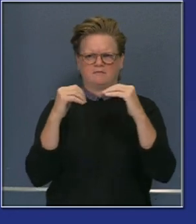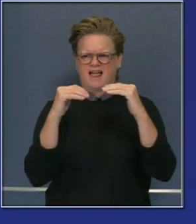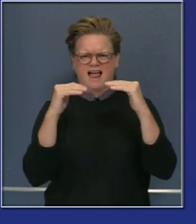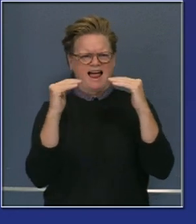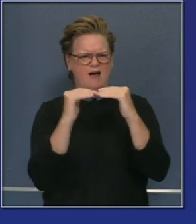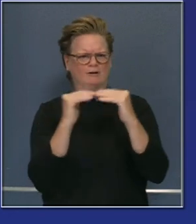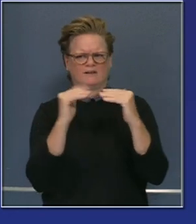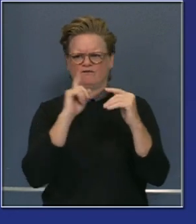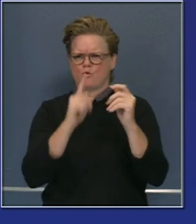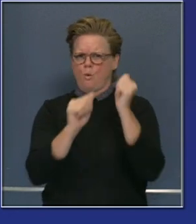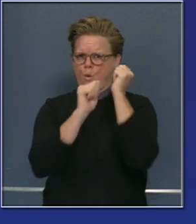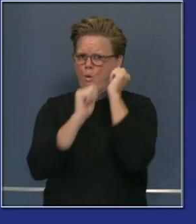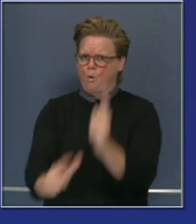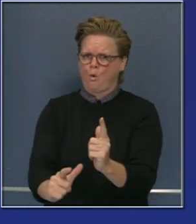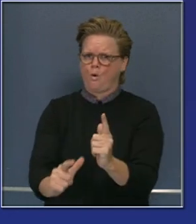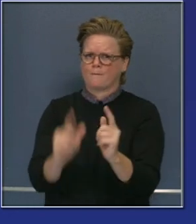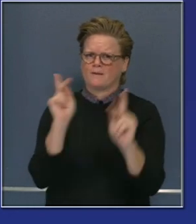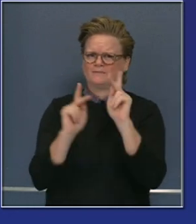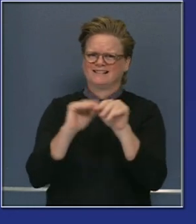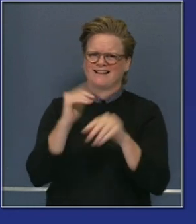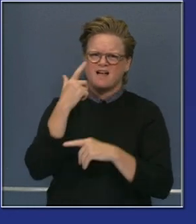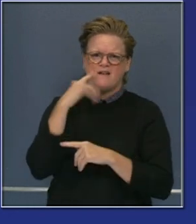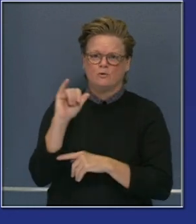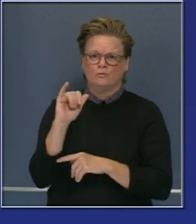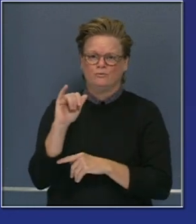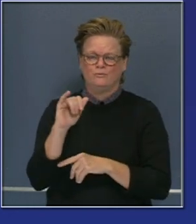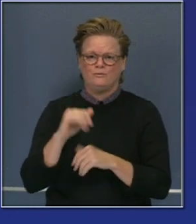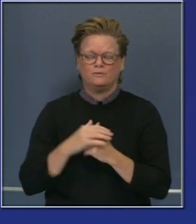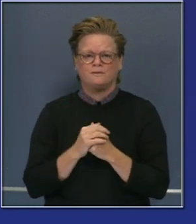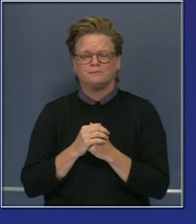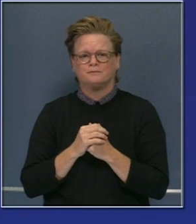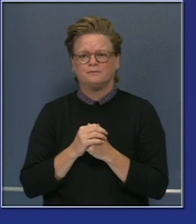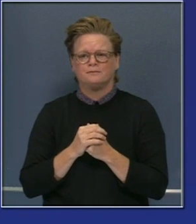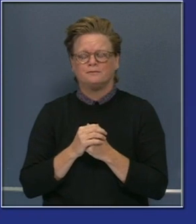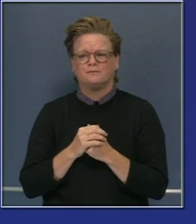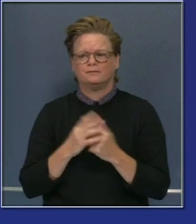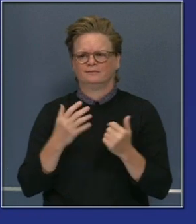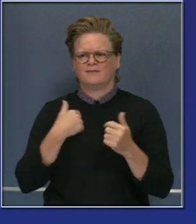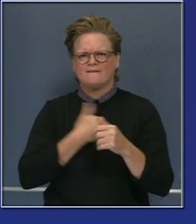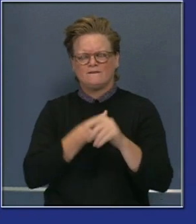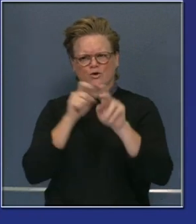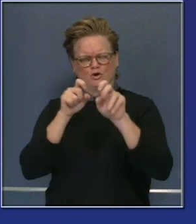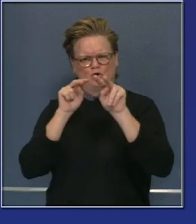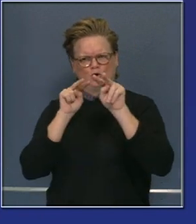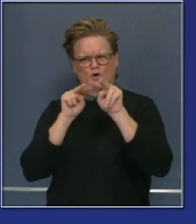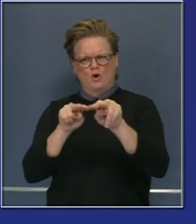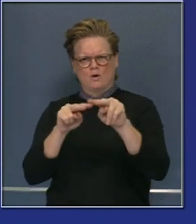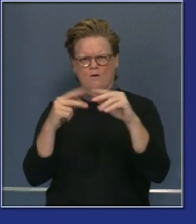THERE IS ALSO AND THE DOCTOR WILL BE HIGHLIGHTING THIS, ADDITIONAL HEALTH EQUITY AND HE % CAN TALK MORE ABOUT WHAT WE ARE